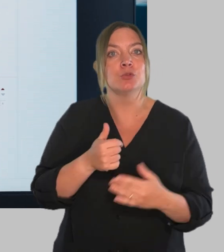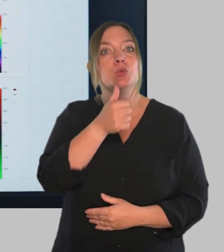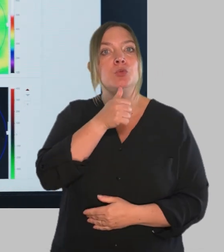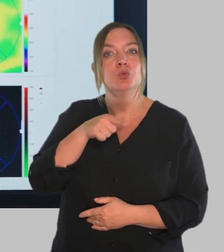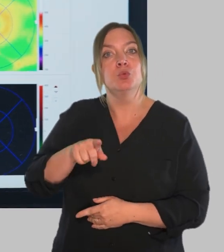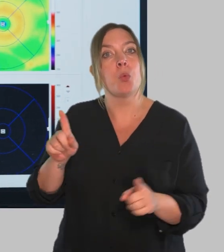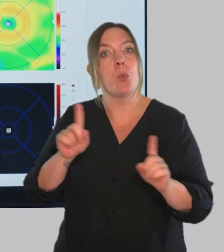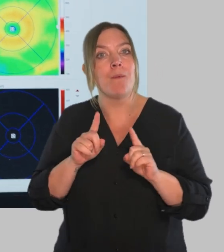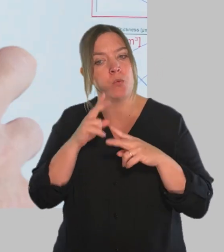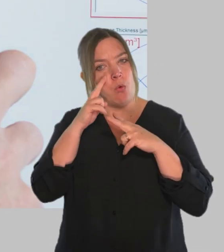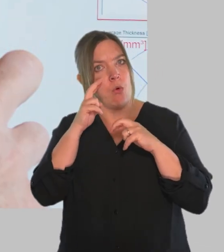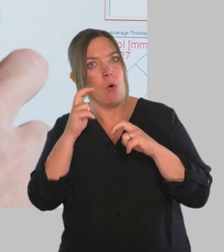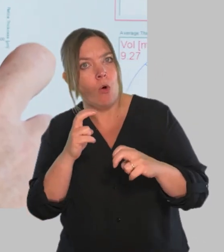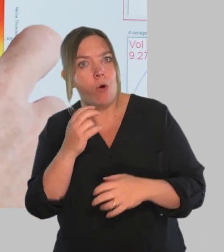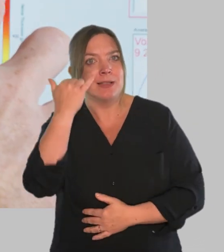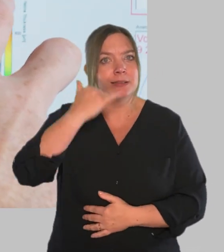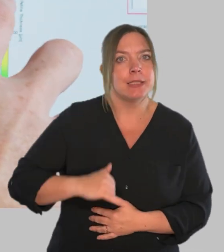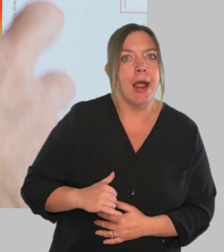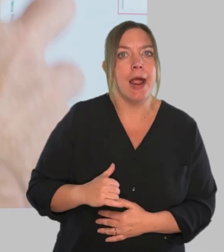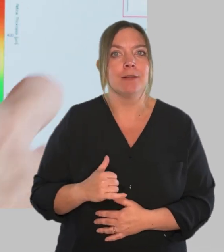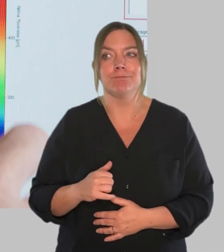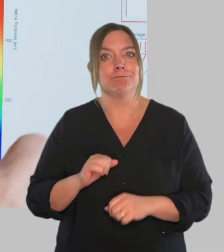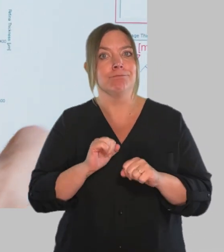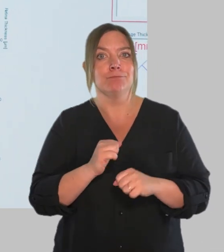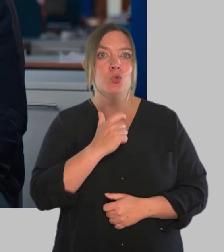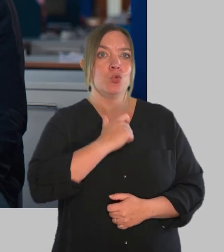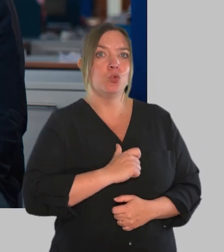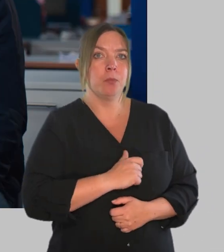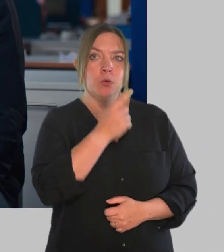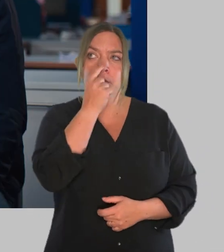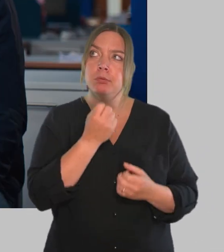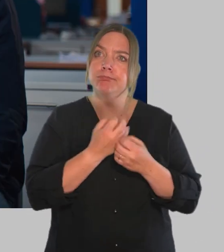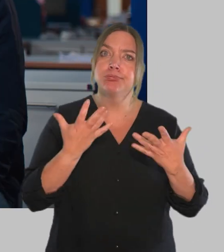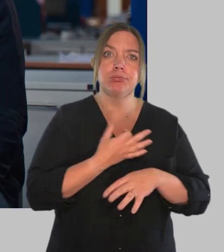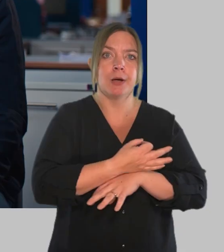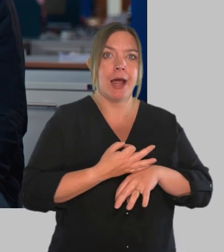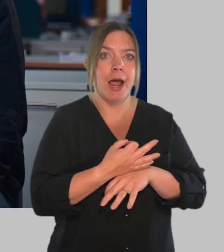Things that could take a human many hours can be done in a matter of seconds by a well-trained algorithm.